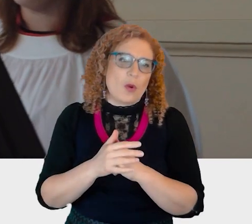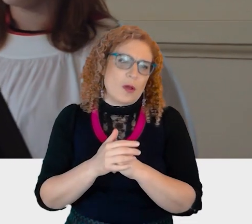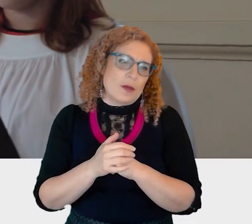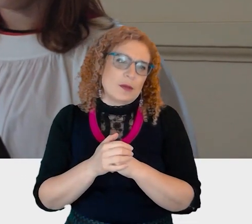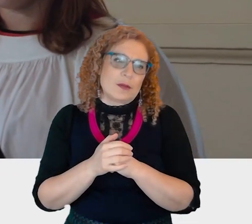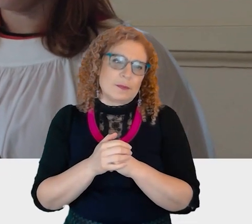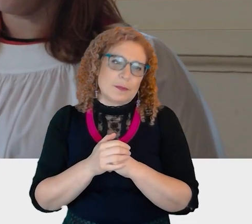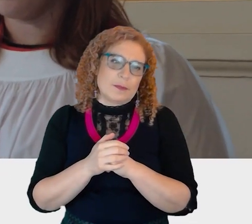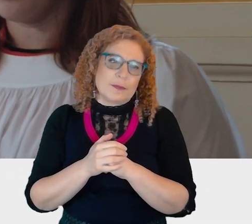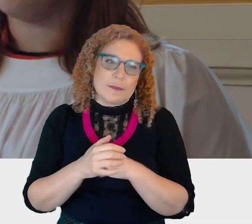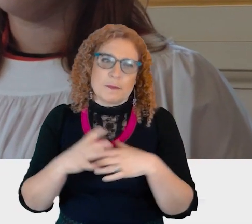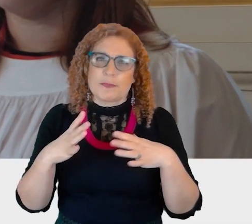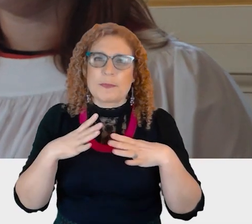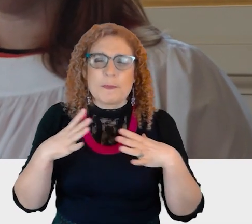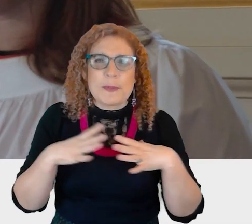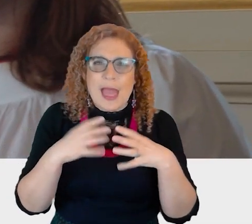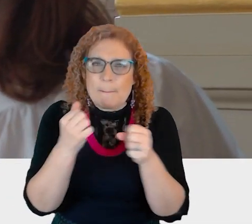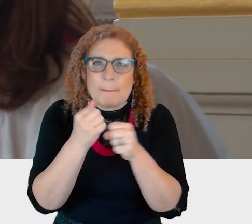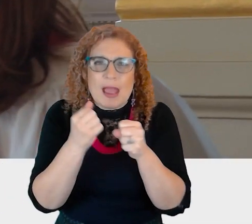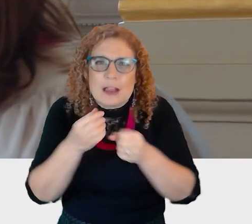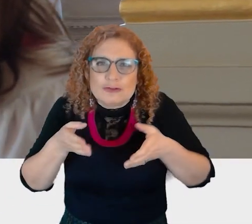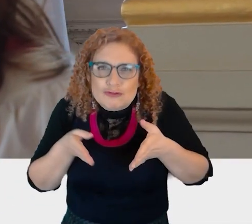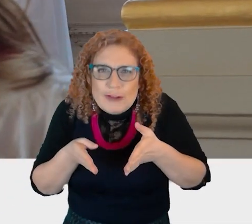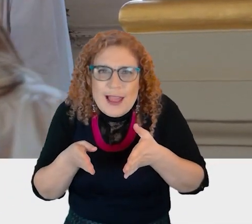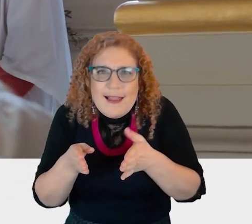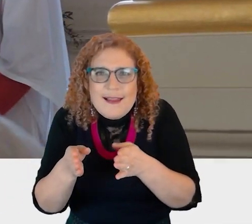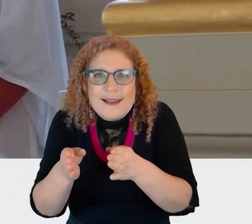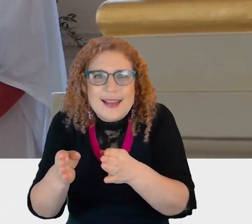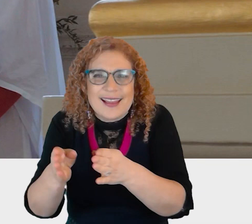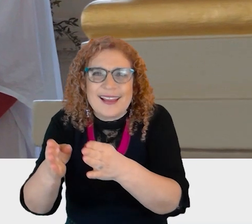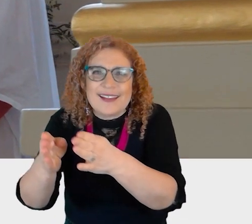Whose day is near